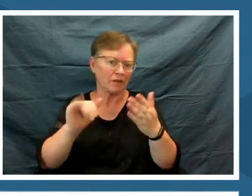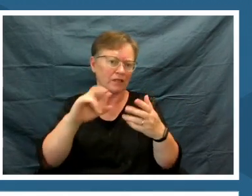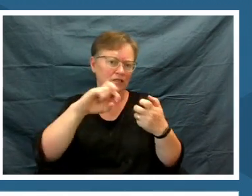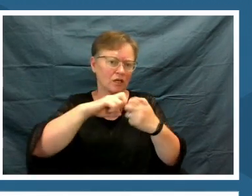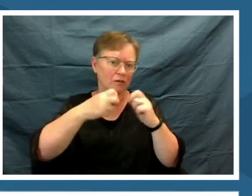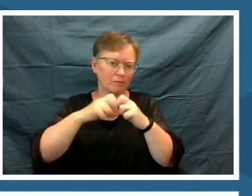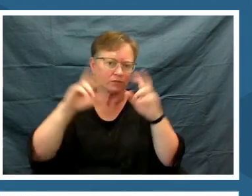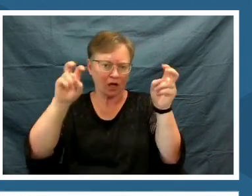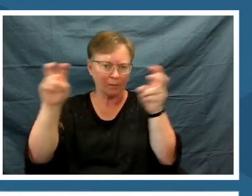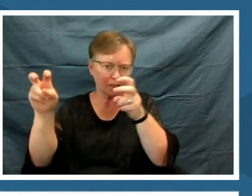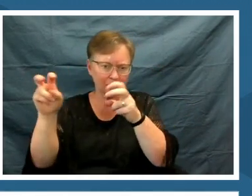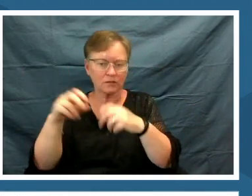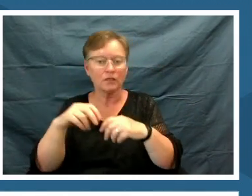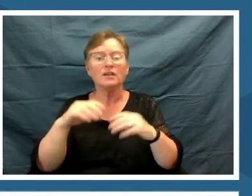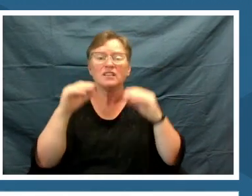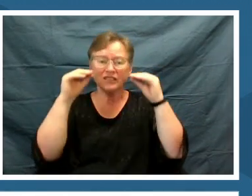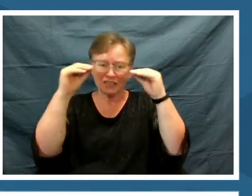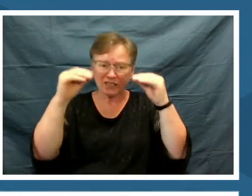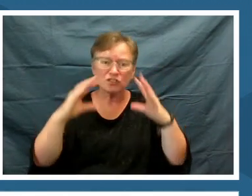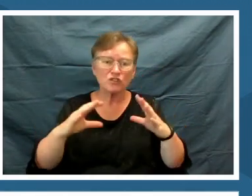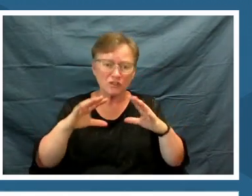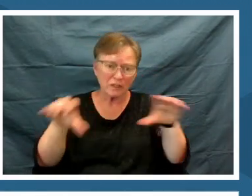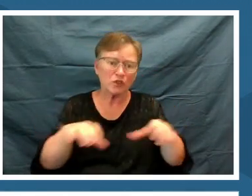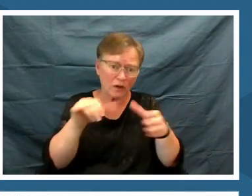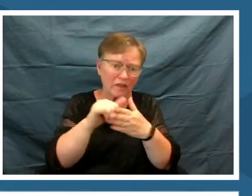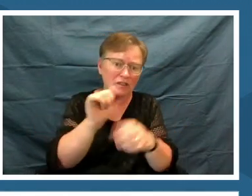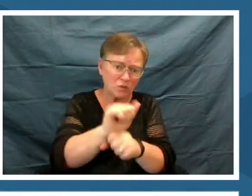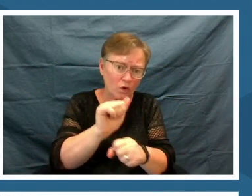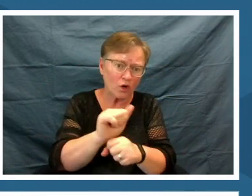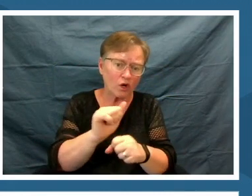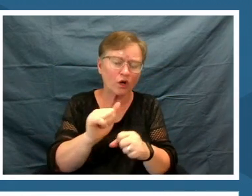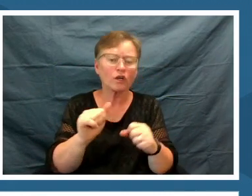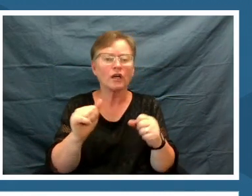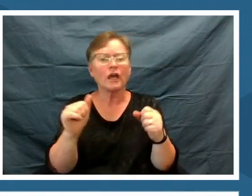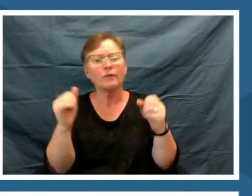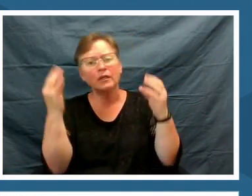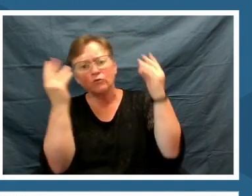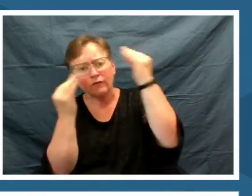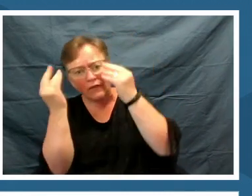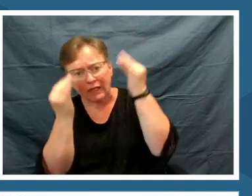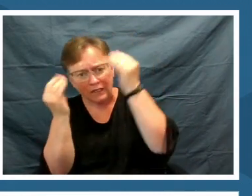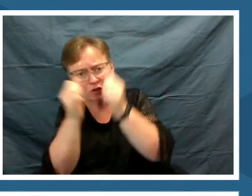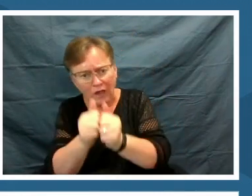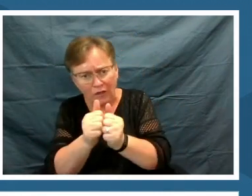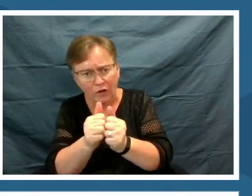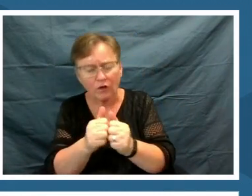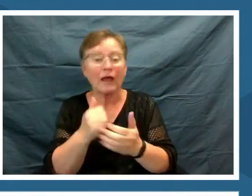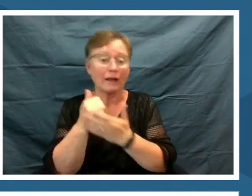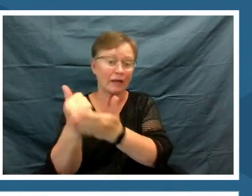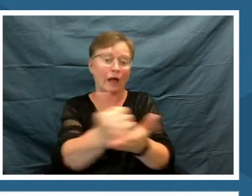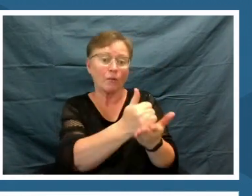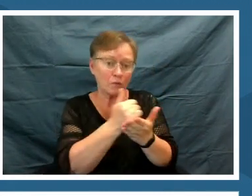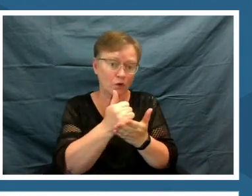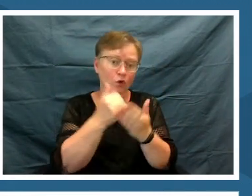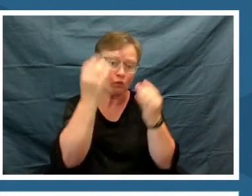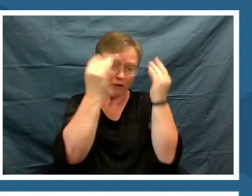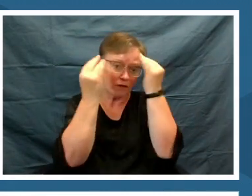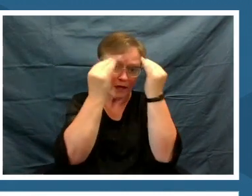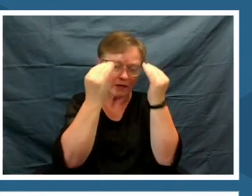doing this work and who have been reflecting together and can help you reflect on how do we address um some of